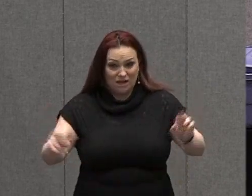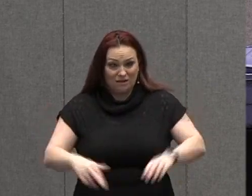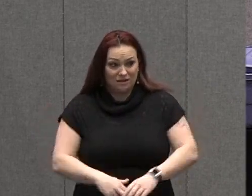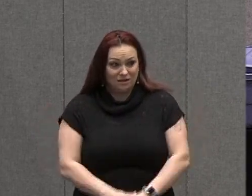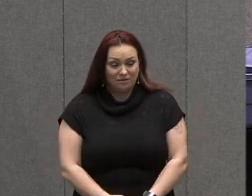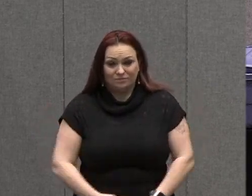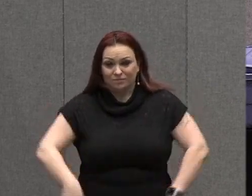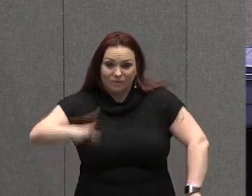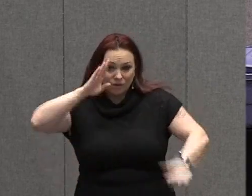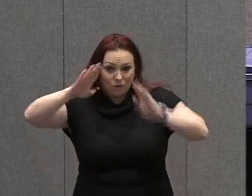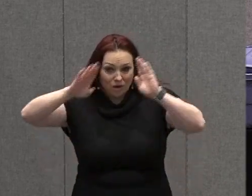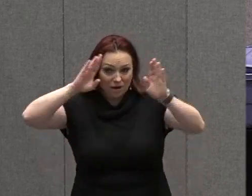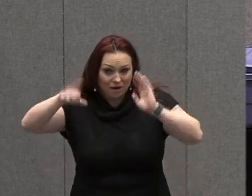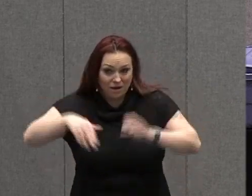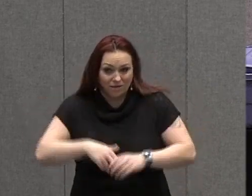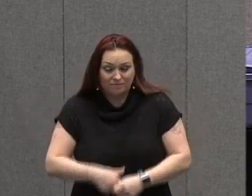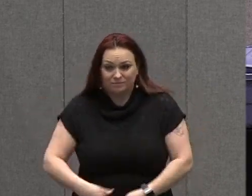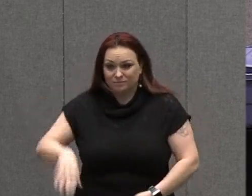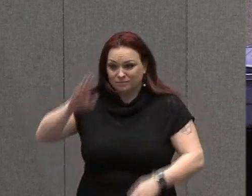Hola! - Hola!